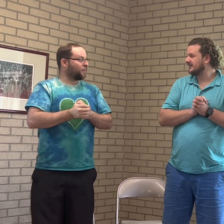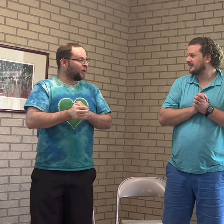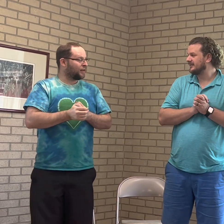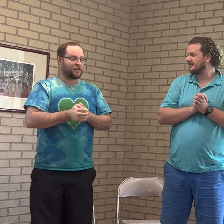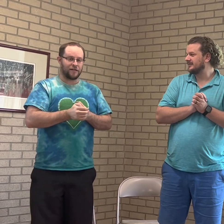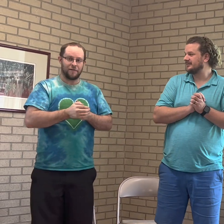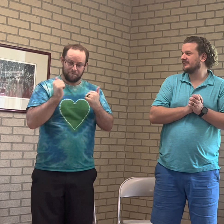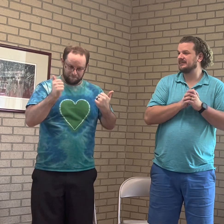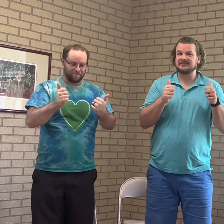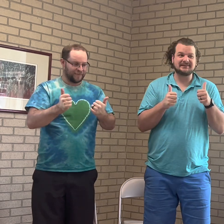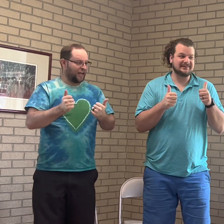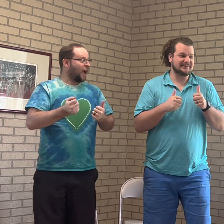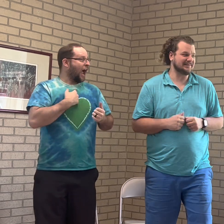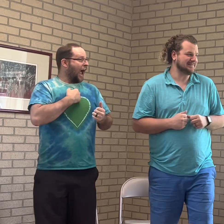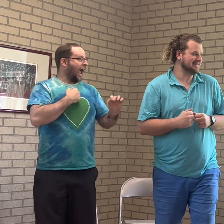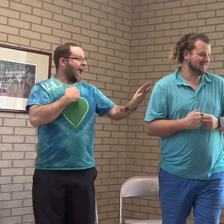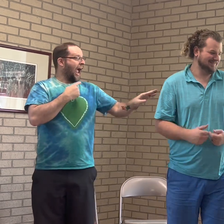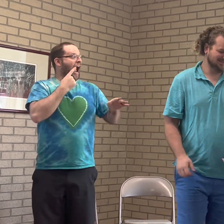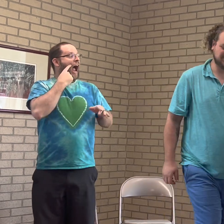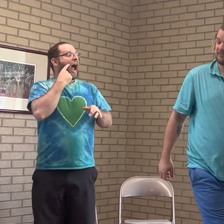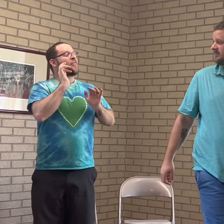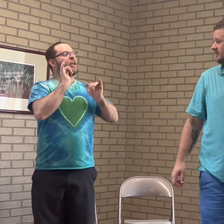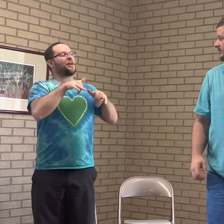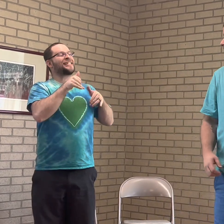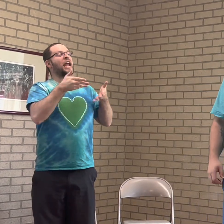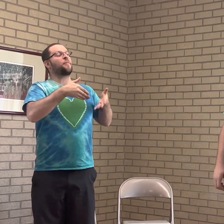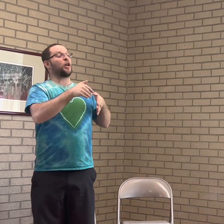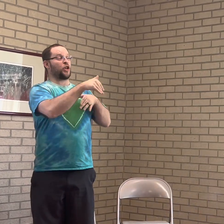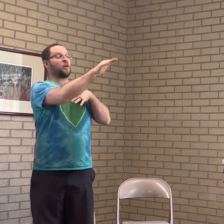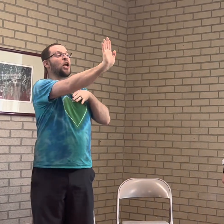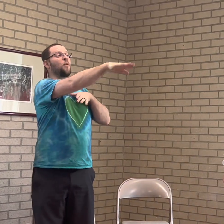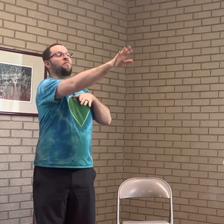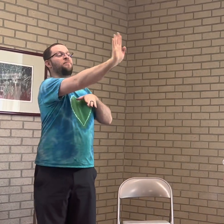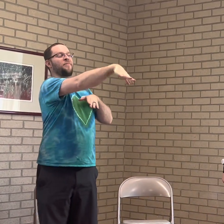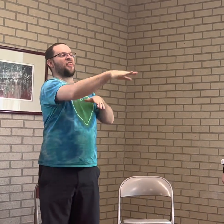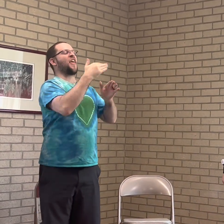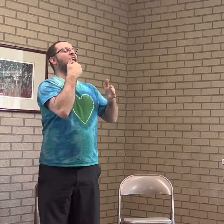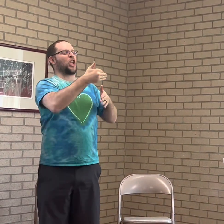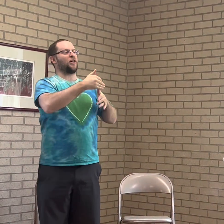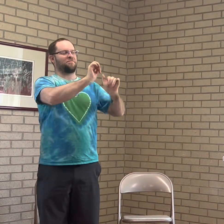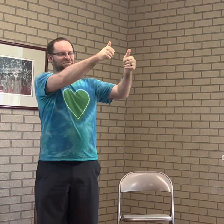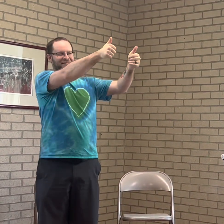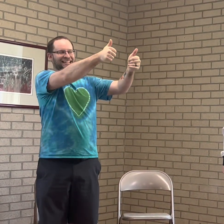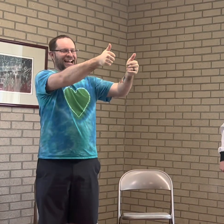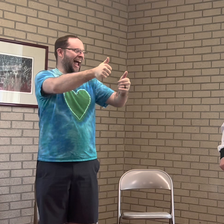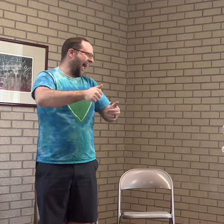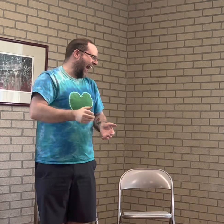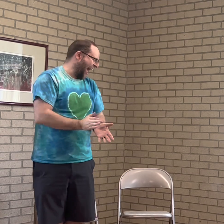the books! Miss Cali: Yes! Mr. Dixon: Yes! Mr. Aaron: I think I'm gonna stay up here and you can go. Thank you! Miss Cali: Thank you, Mr. Zae!